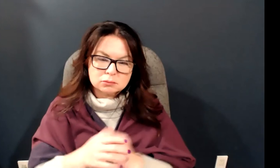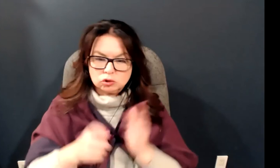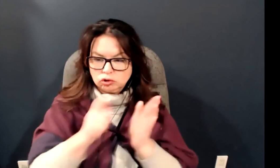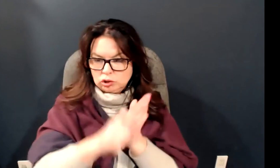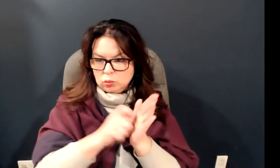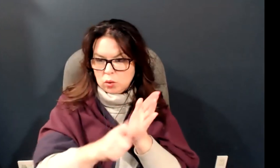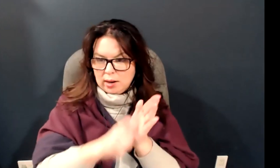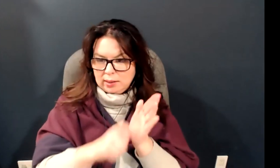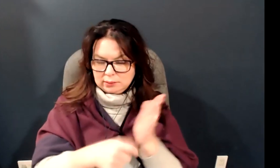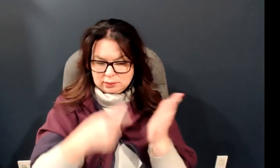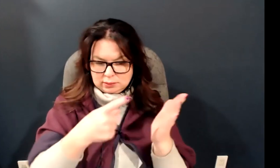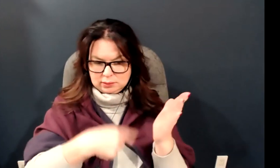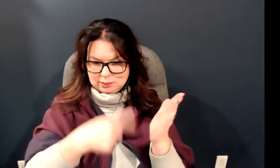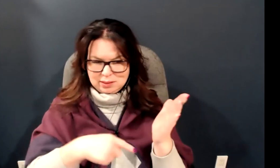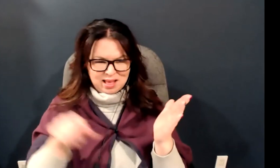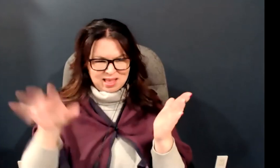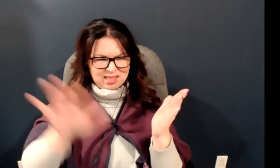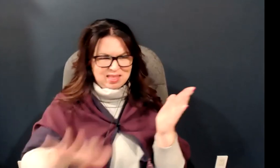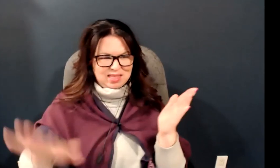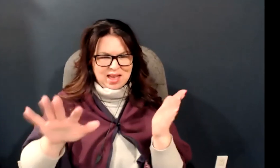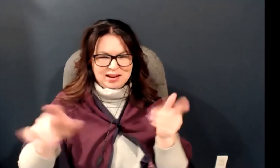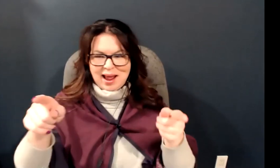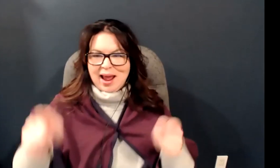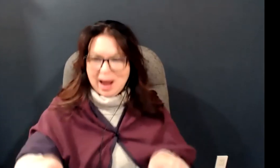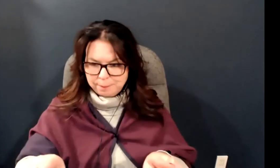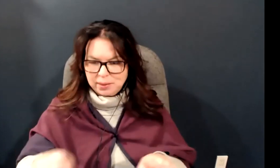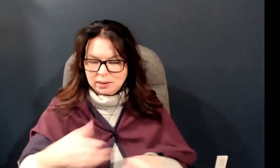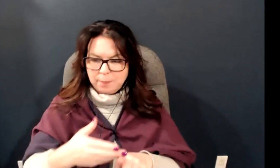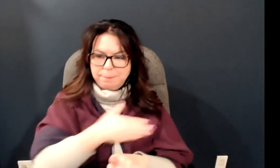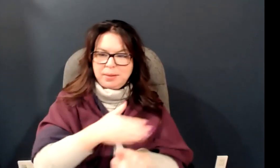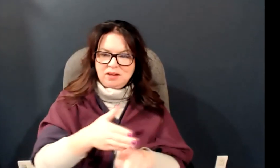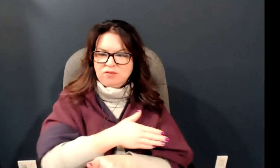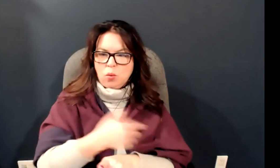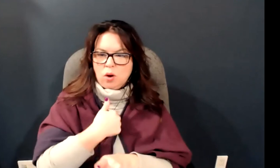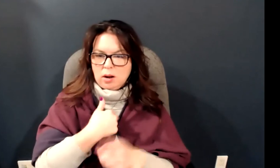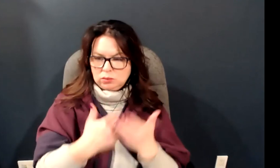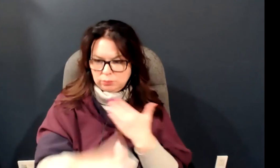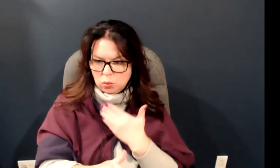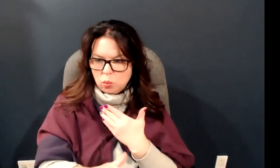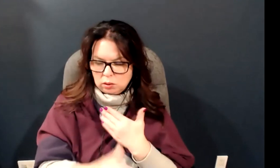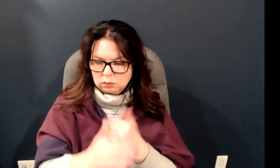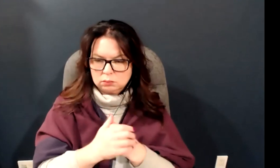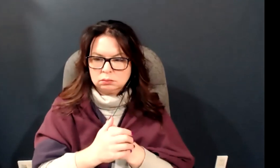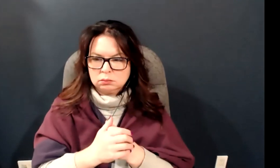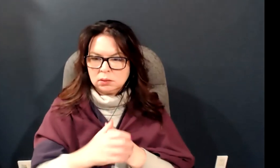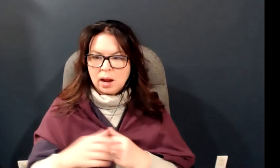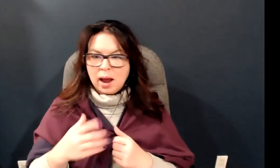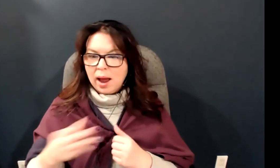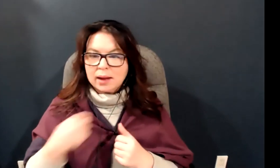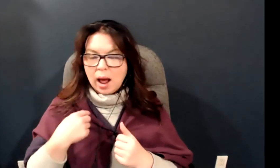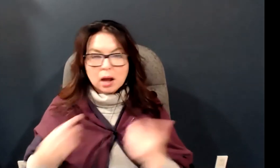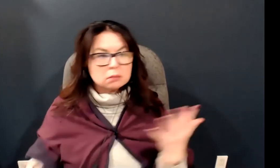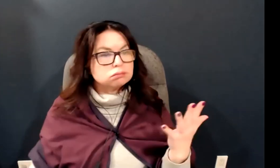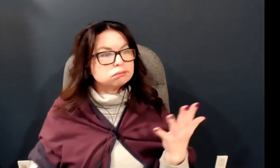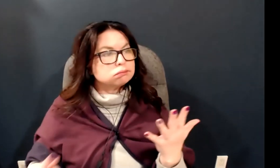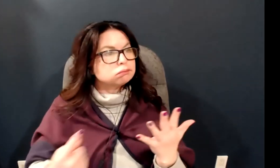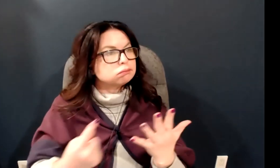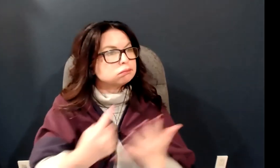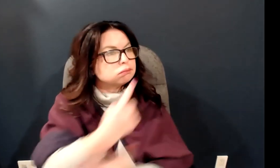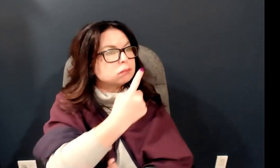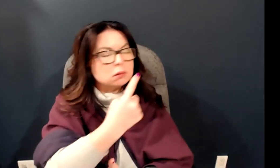you can access and learn in that way through just being in front of the screen. I, in 1997,